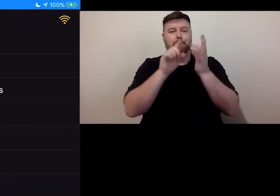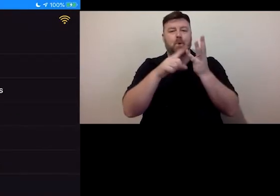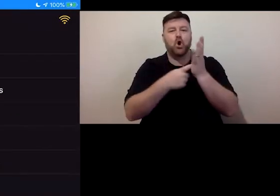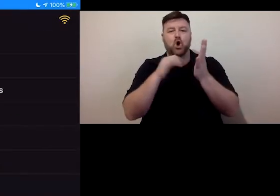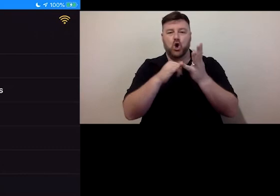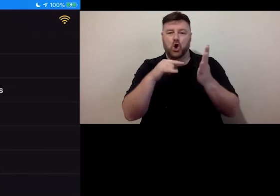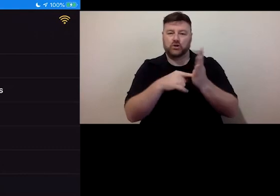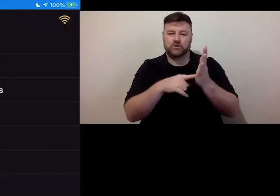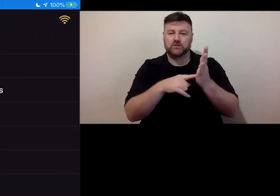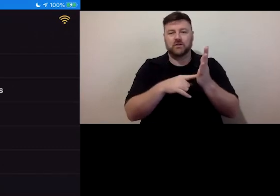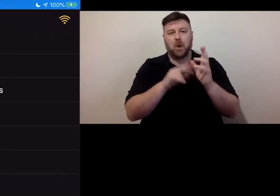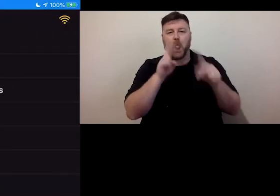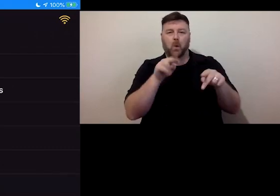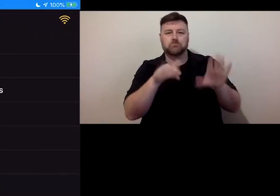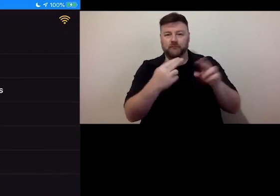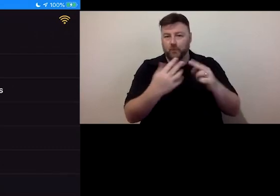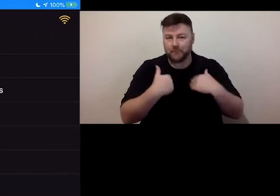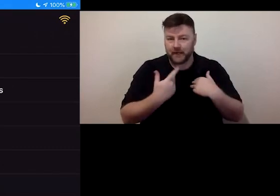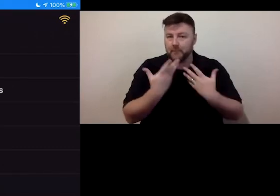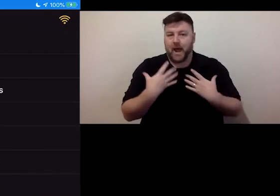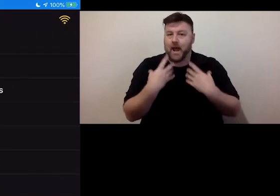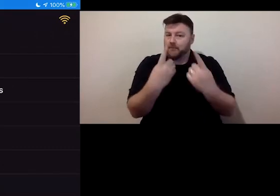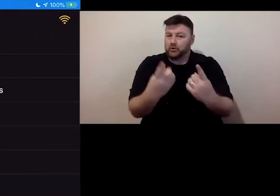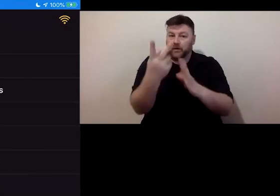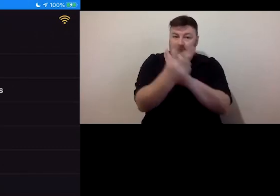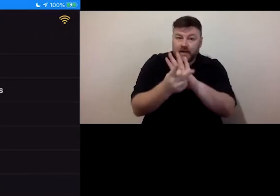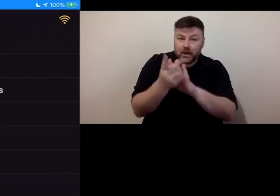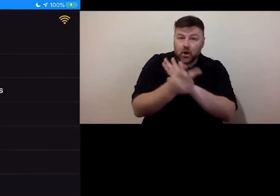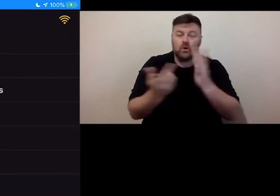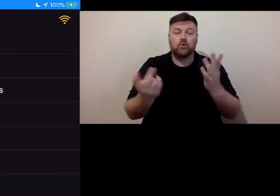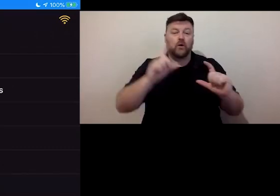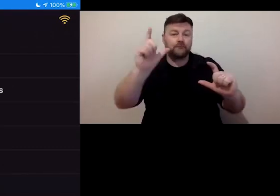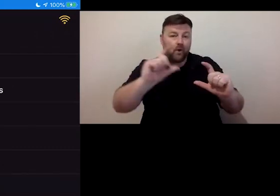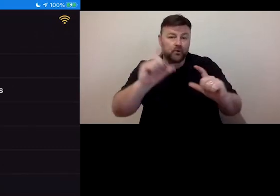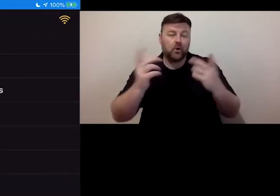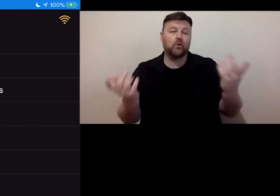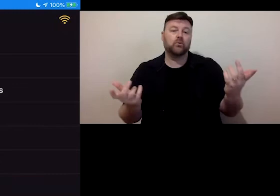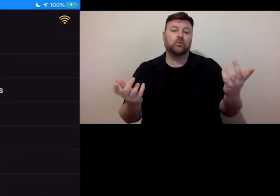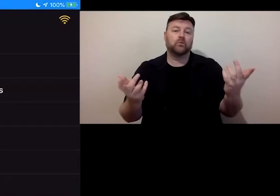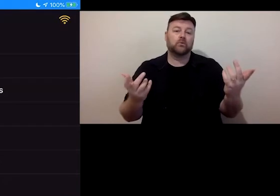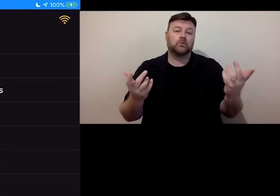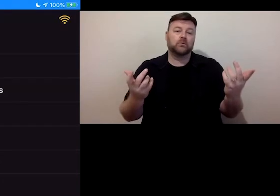choose videos that you've taken, other photos that you've taken, other moments or whatever.